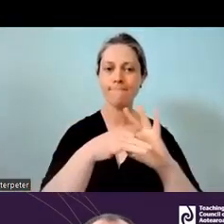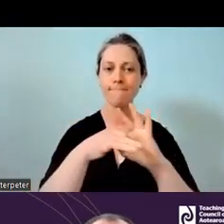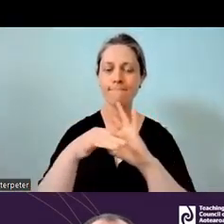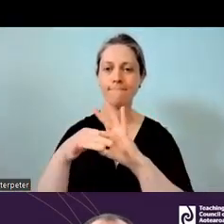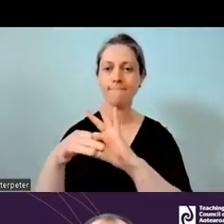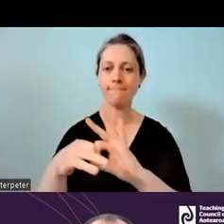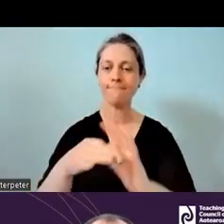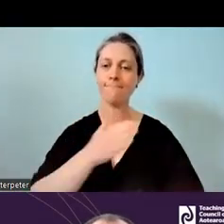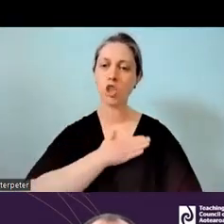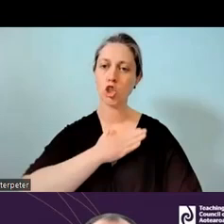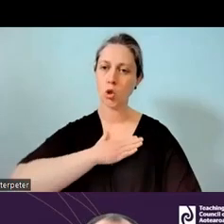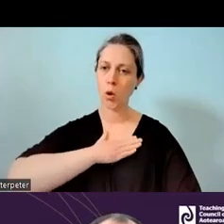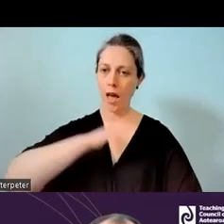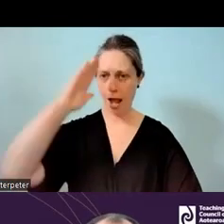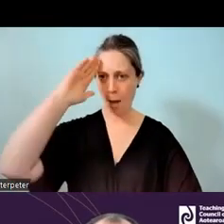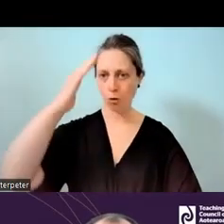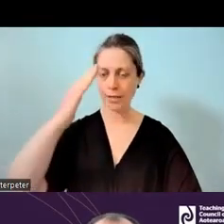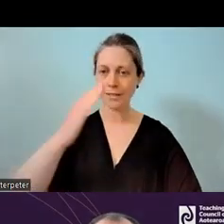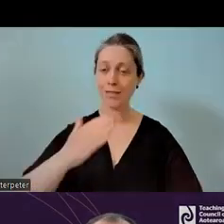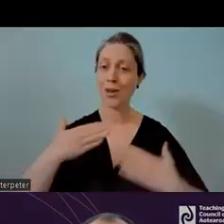Go well, everybody. Best wishes for the rest of your day.